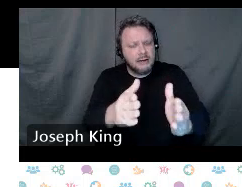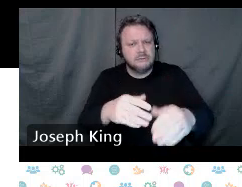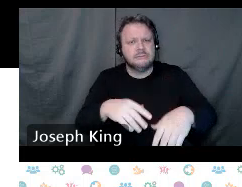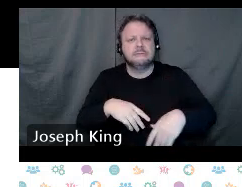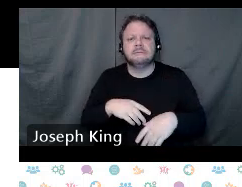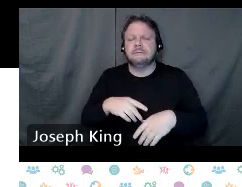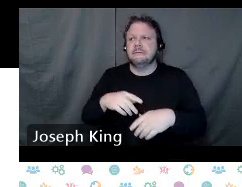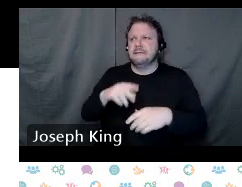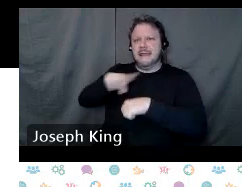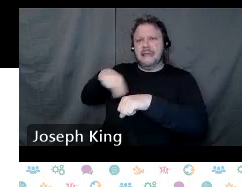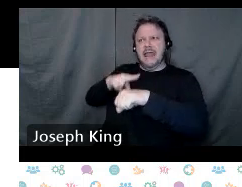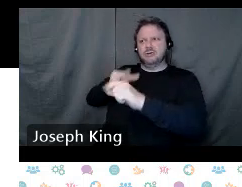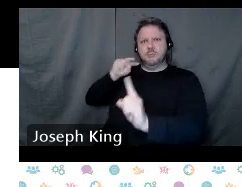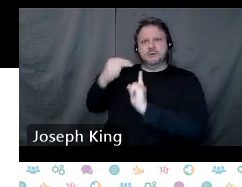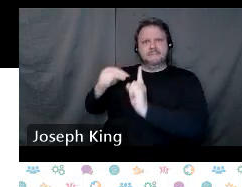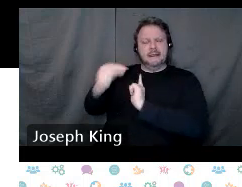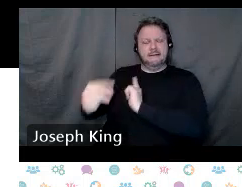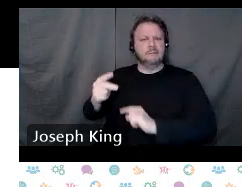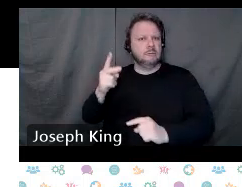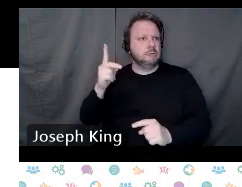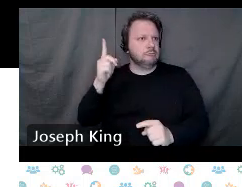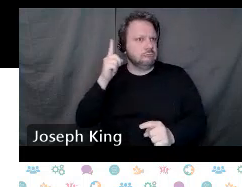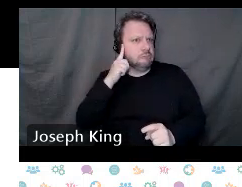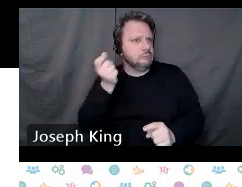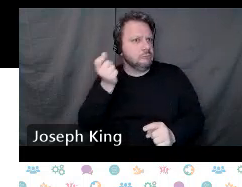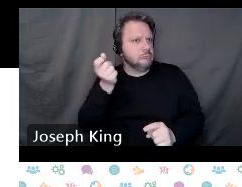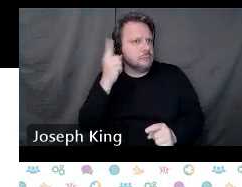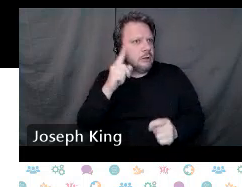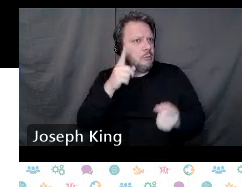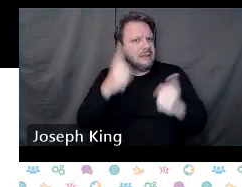Gain National's perspective, we're going to hear what's happening